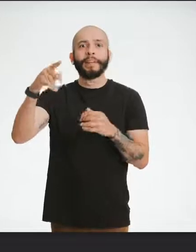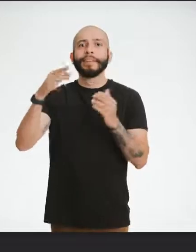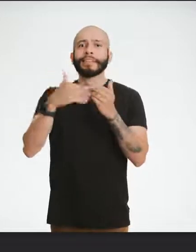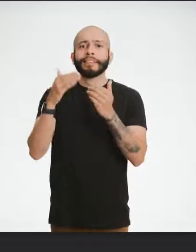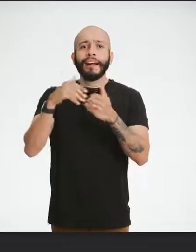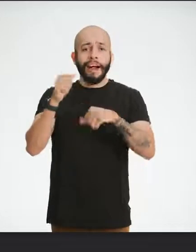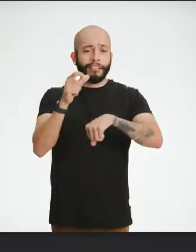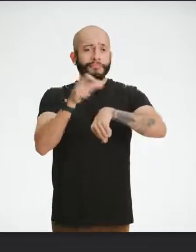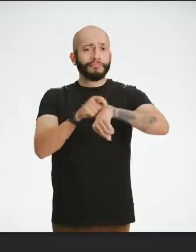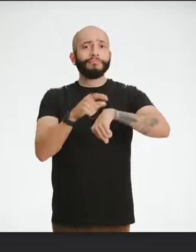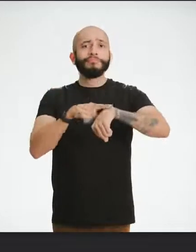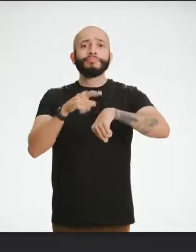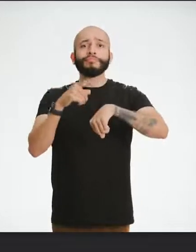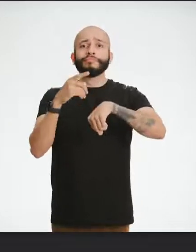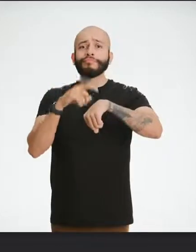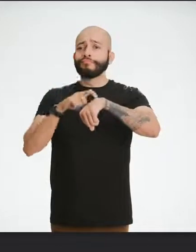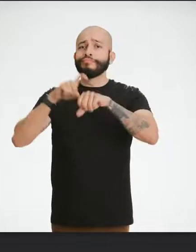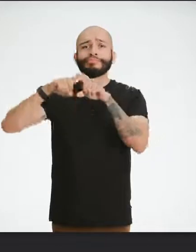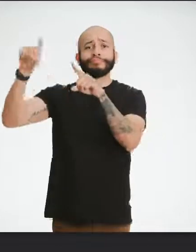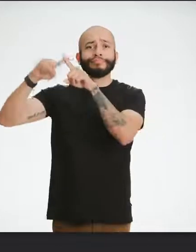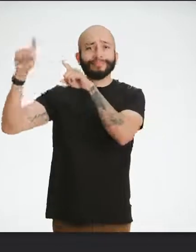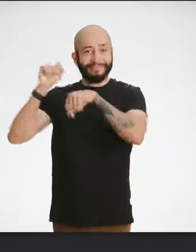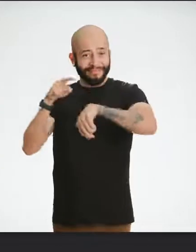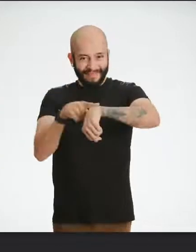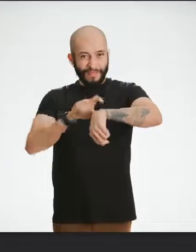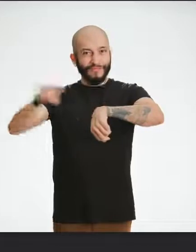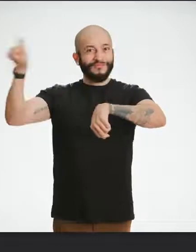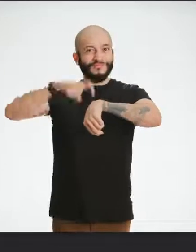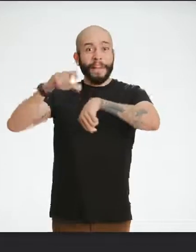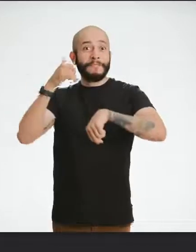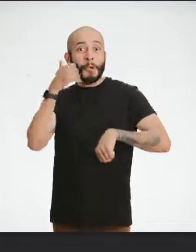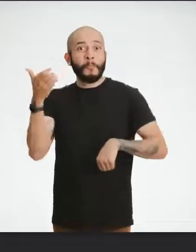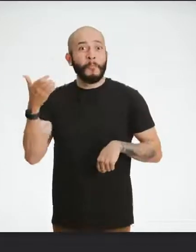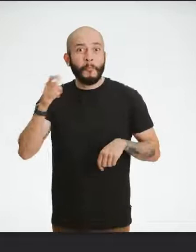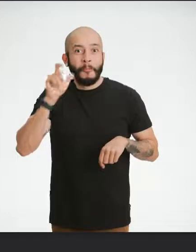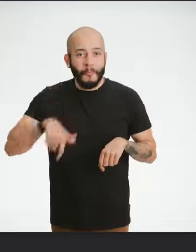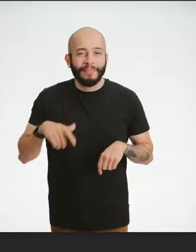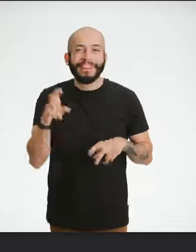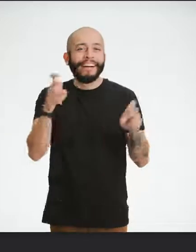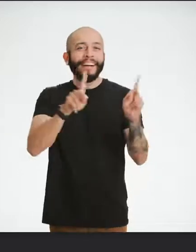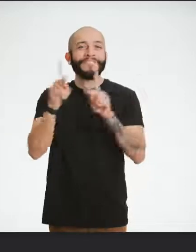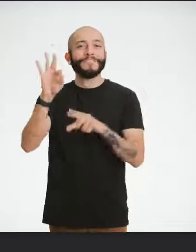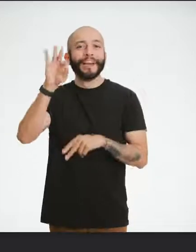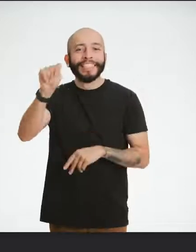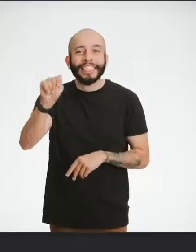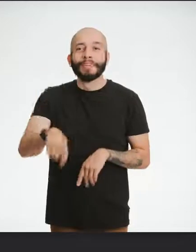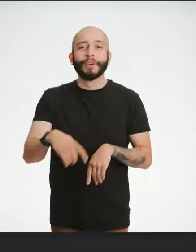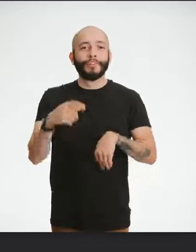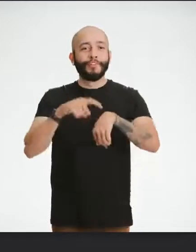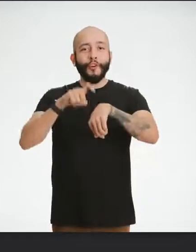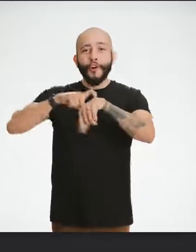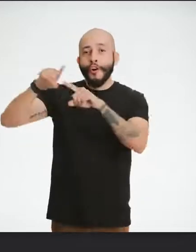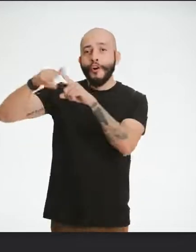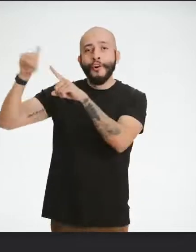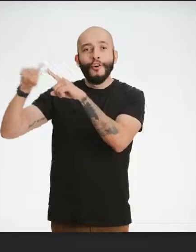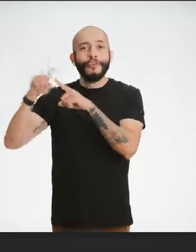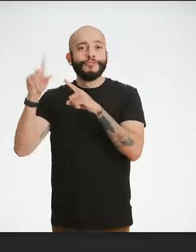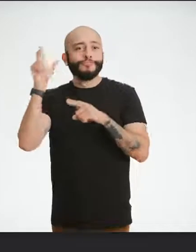apps make voice calls directly from Apple Watch, with the same familiar user experience as FaceTime audio and phone calls.